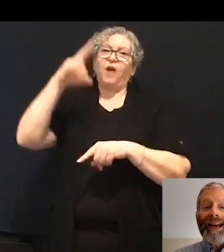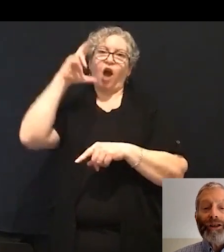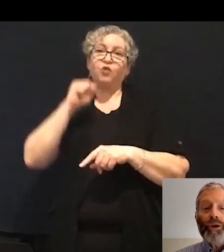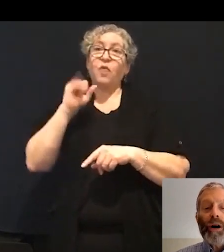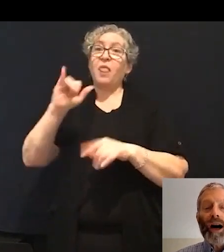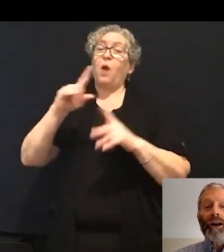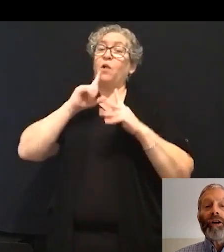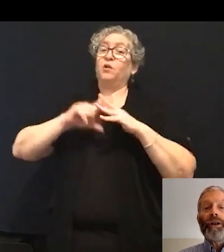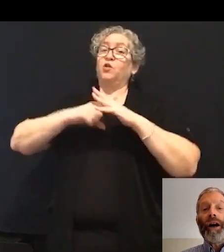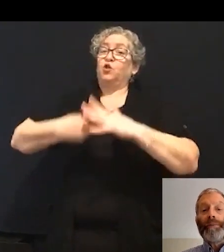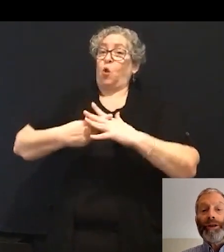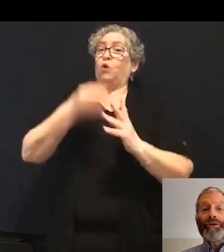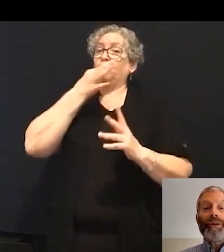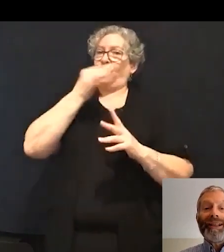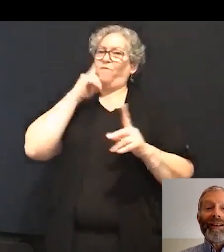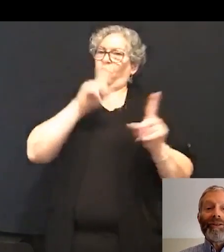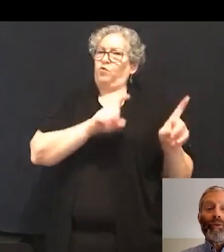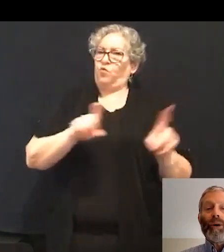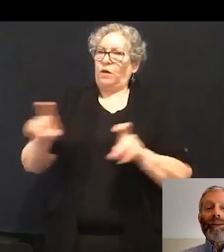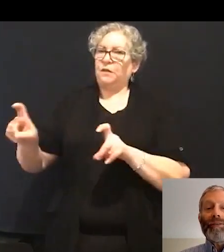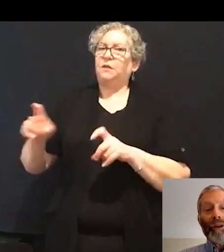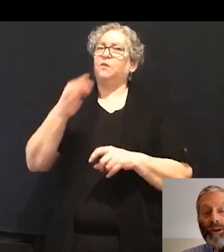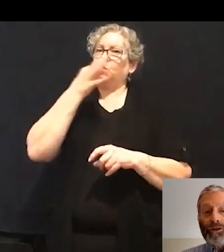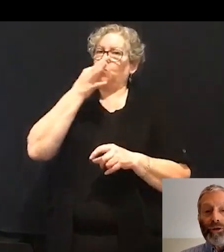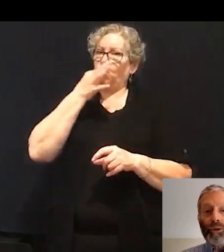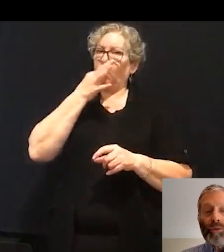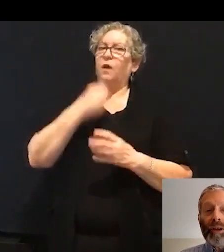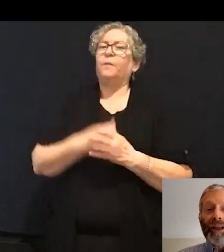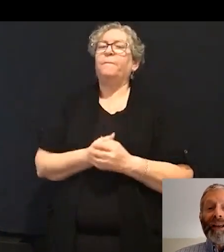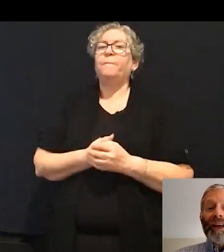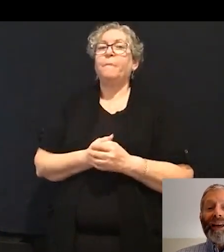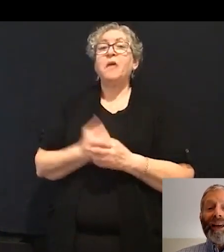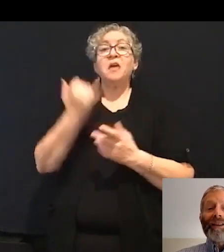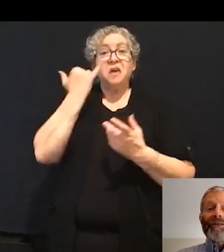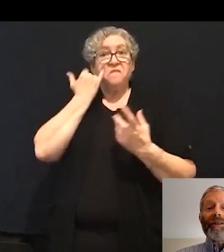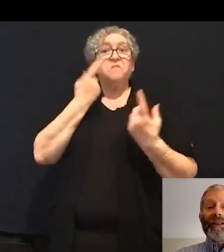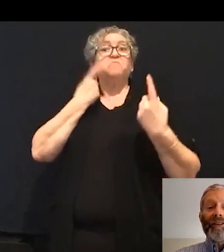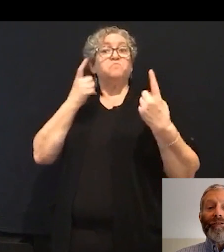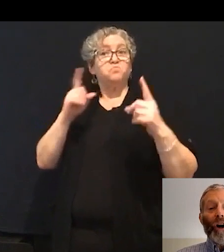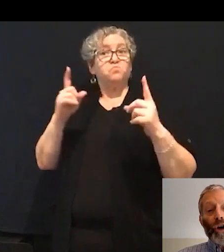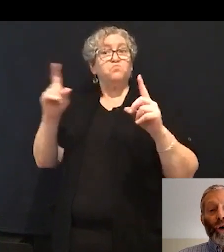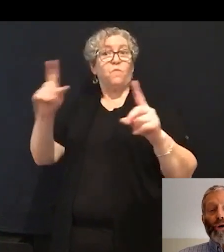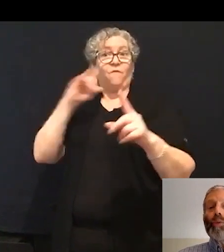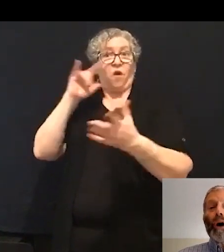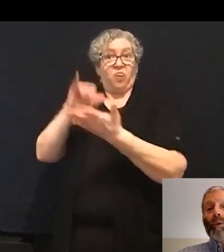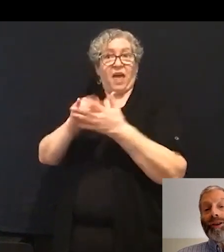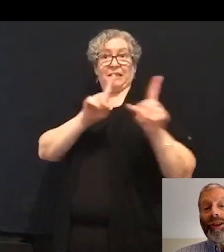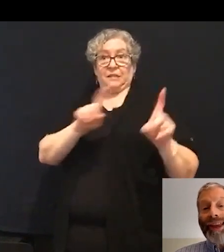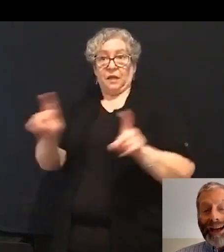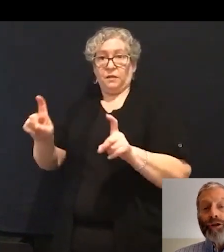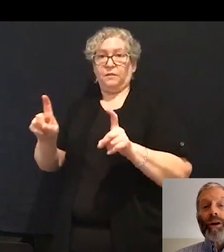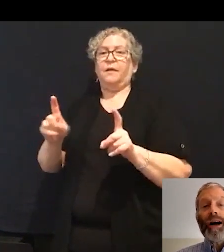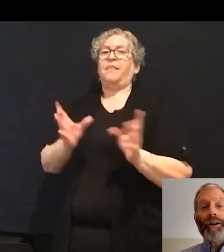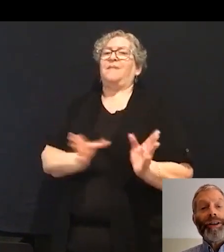That trial is due to get underway very soon. And if all goes well with that trial,